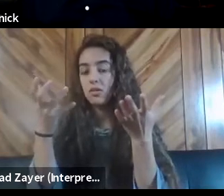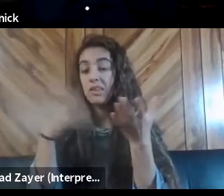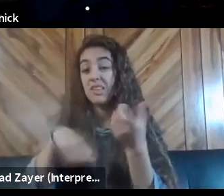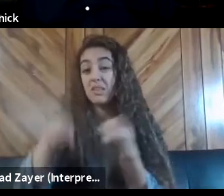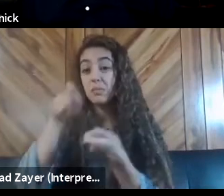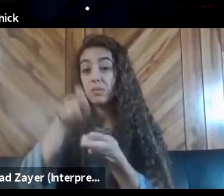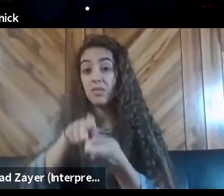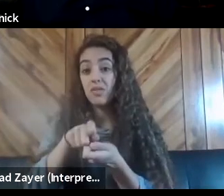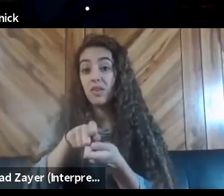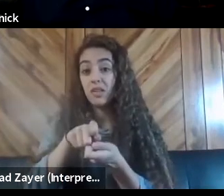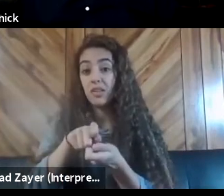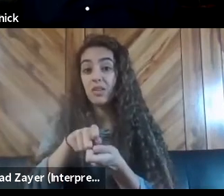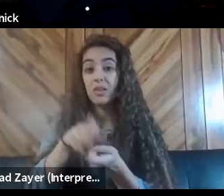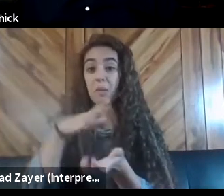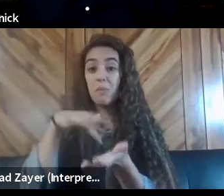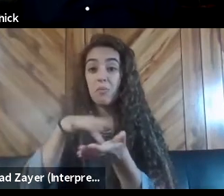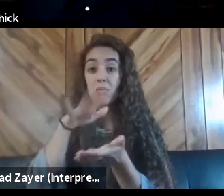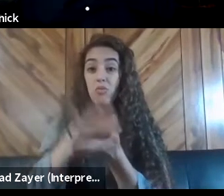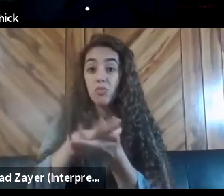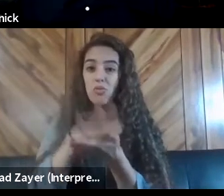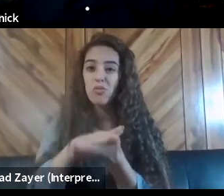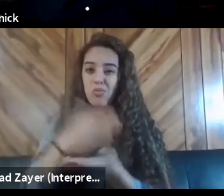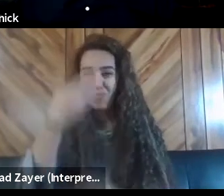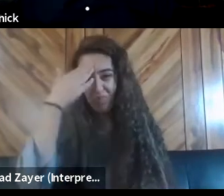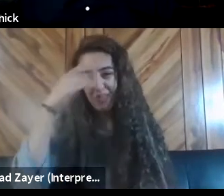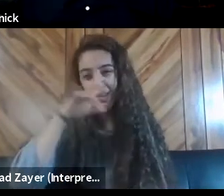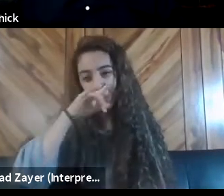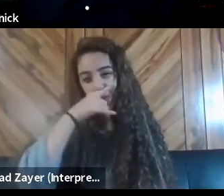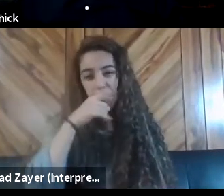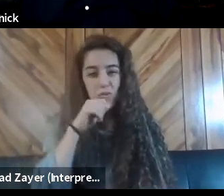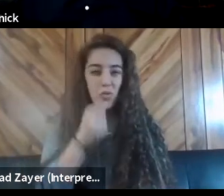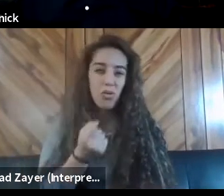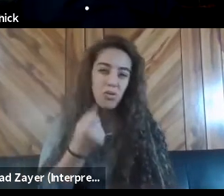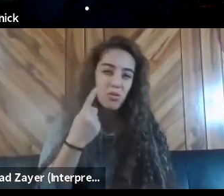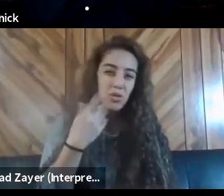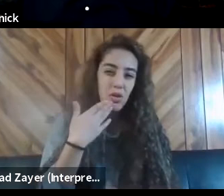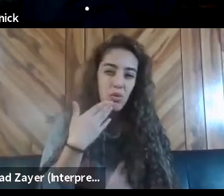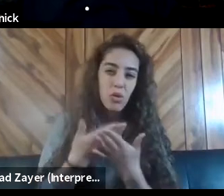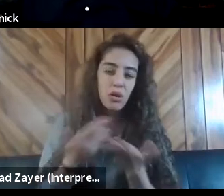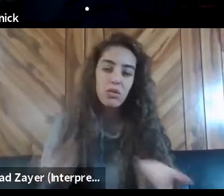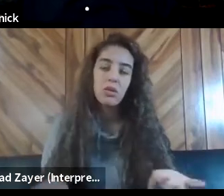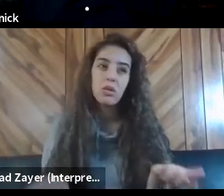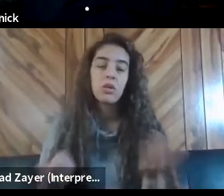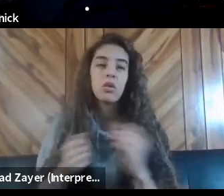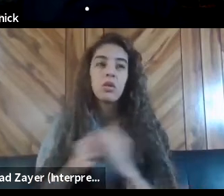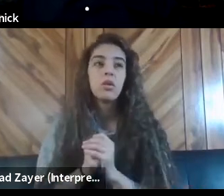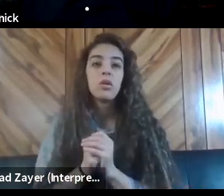Again, because you know, kids are not understanding and you